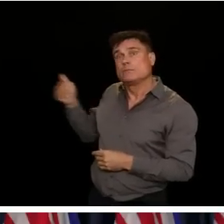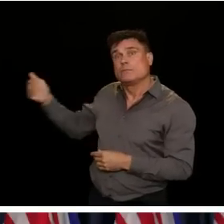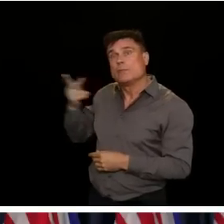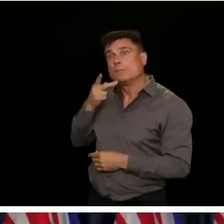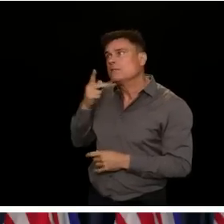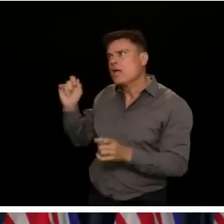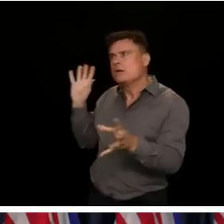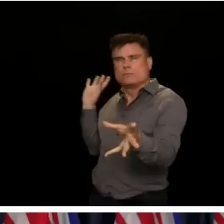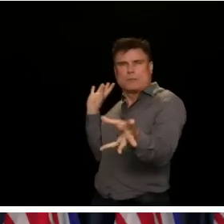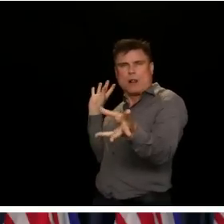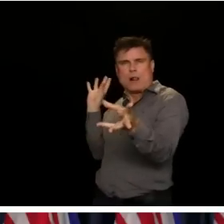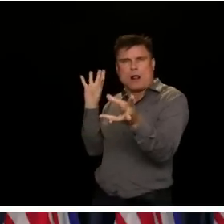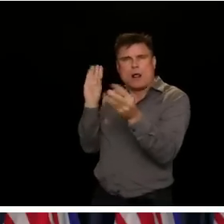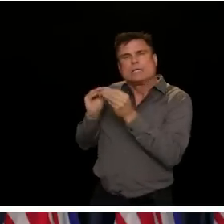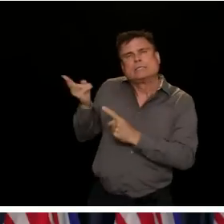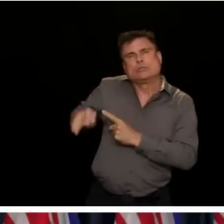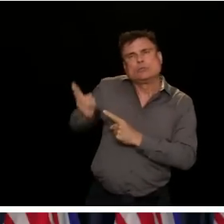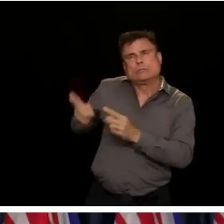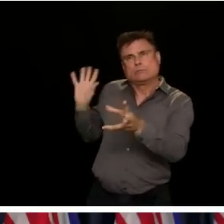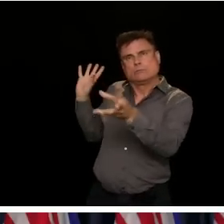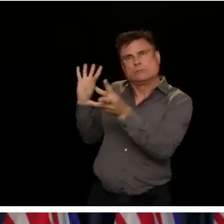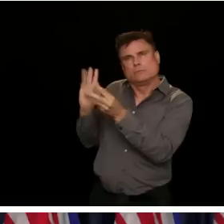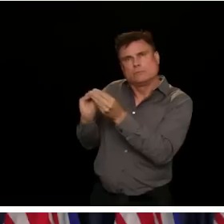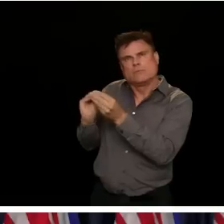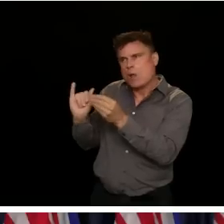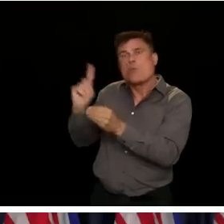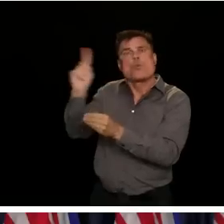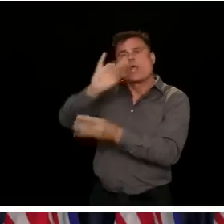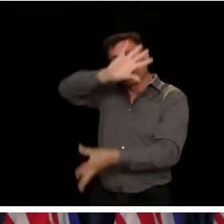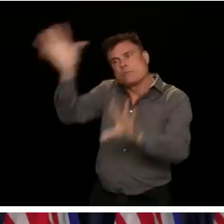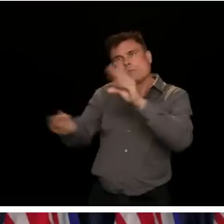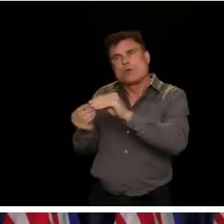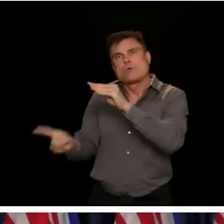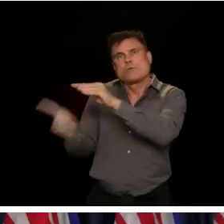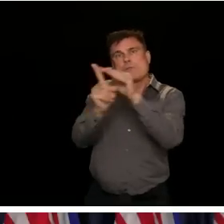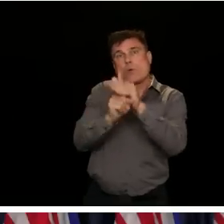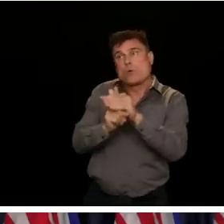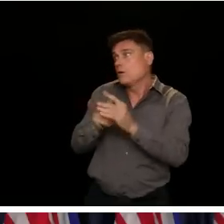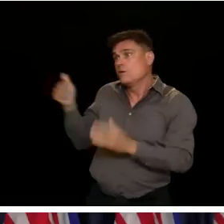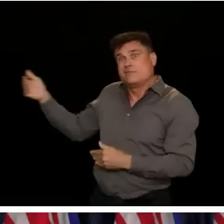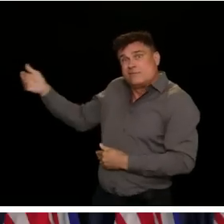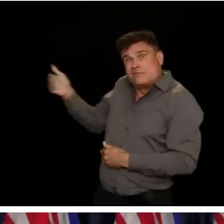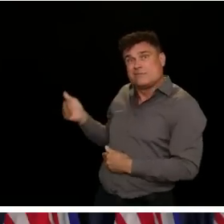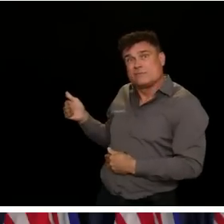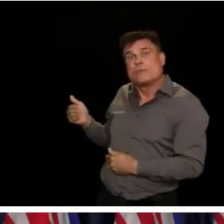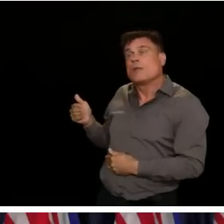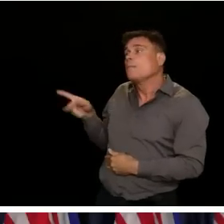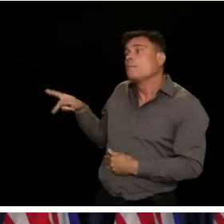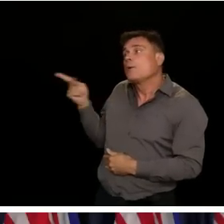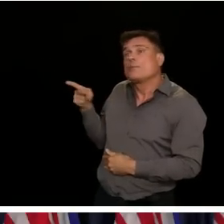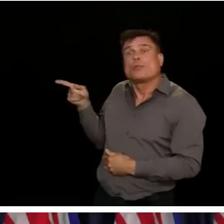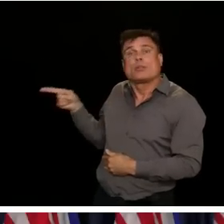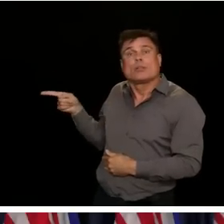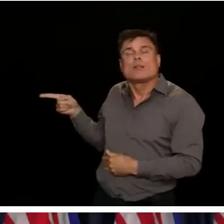since the beginning of the year. And on the right we have the number of cases in the last 14 days.